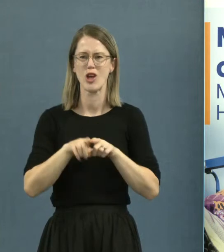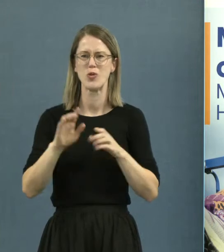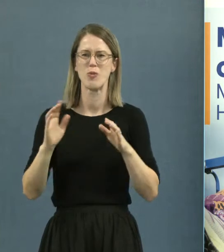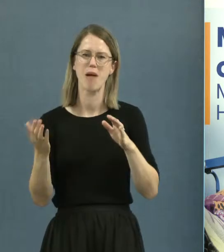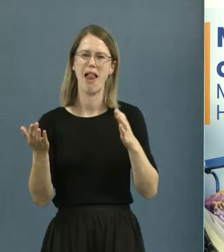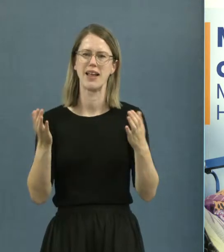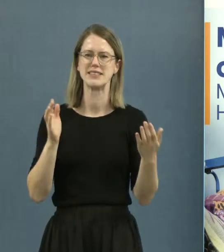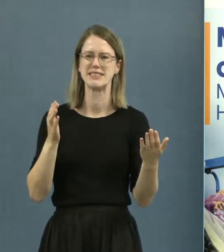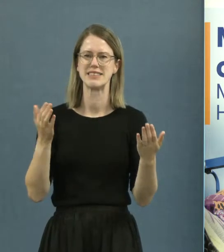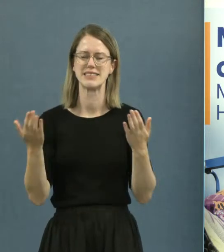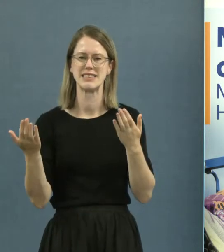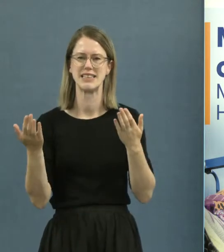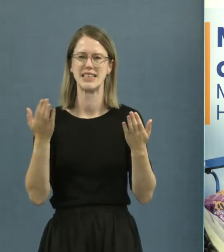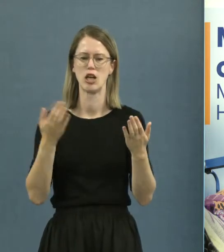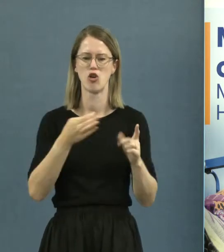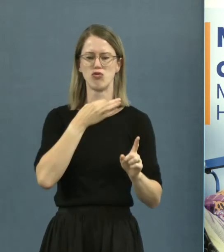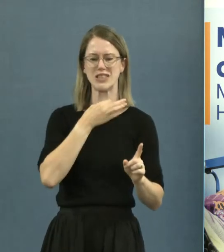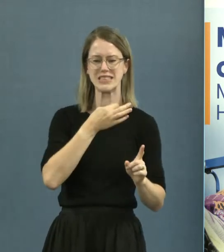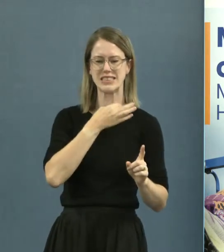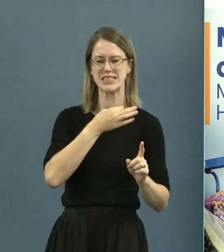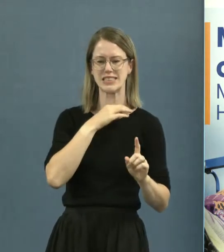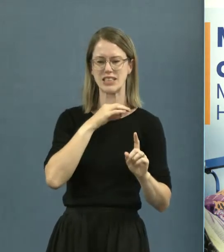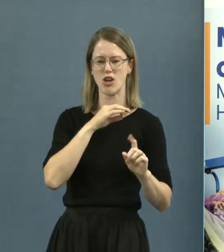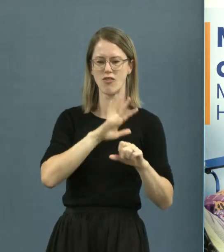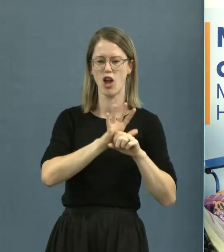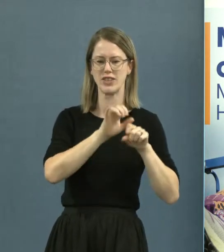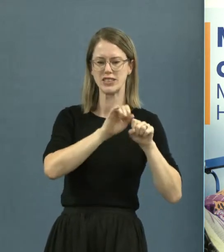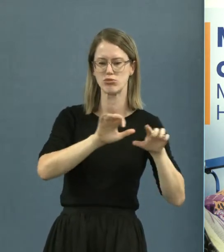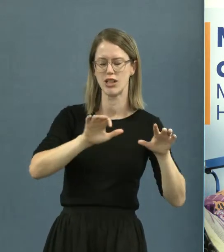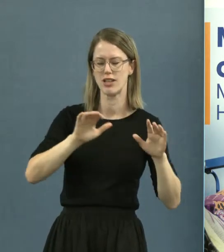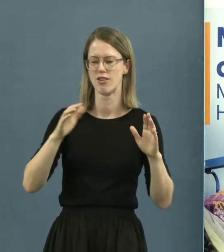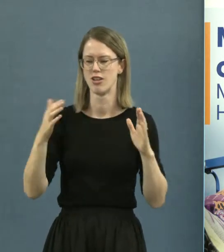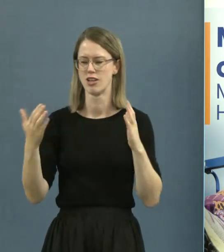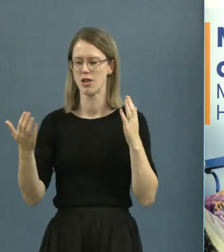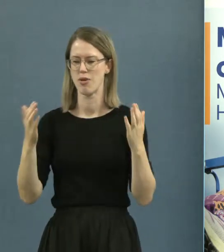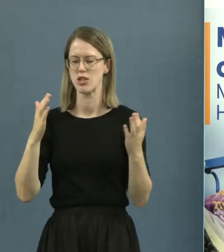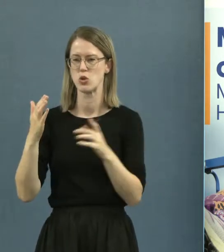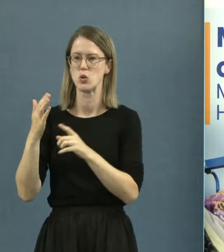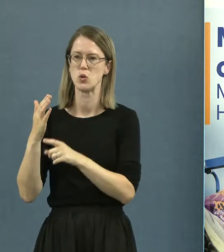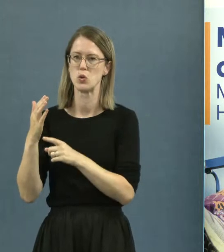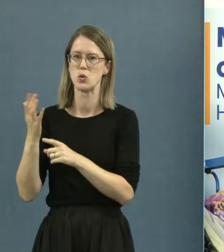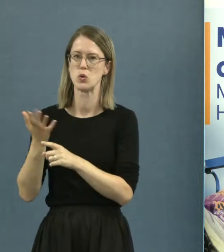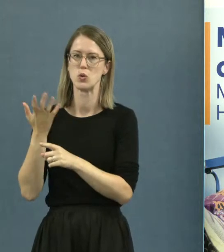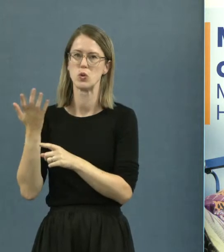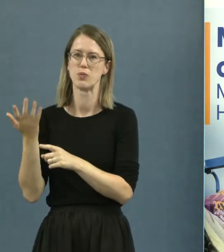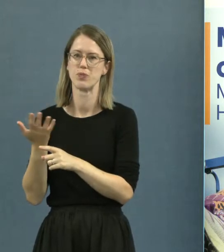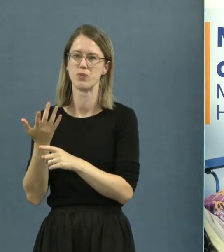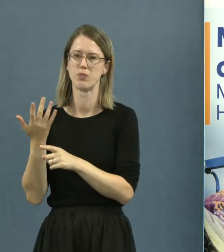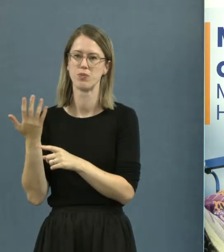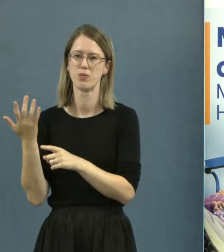constantly are trying to balance infection risk versus